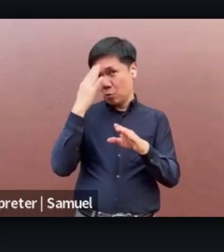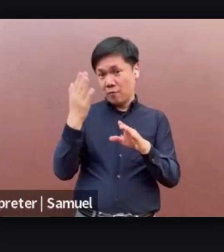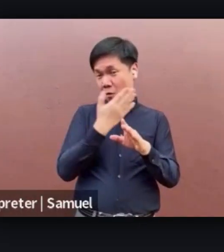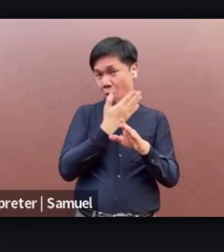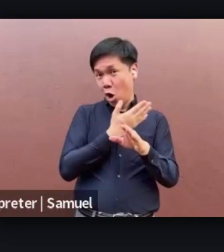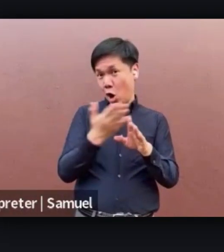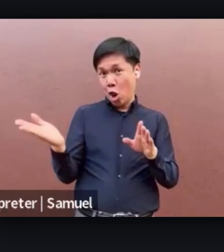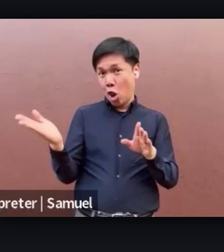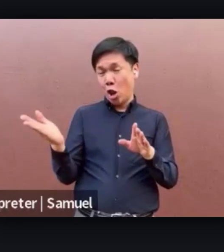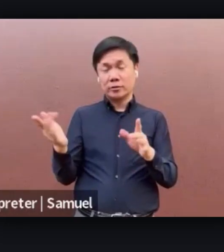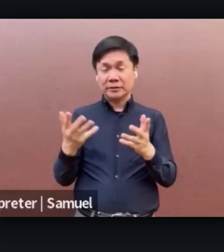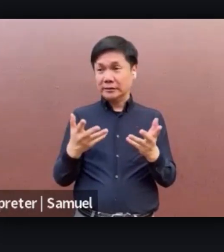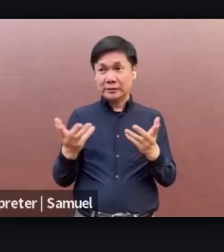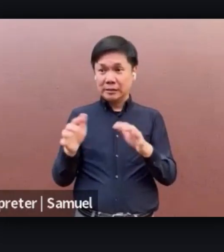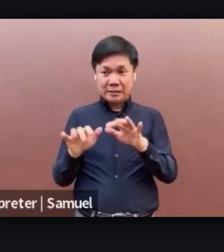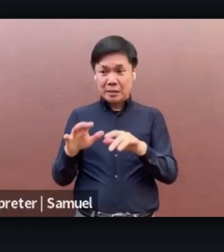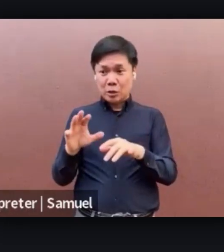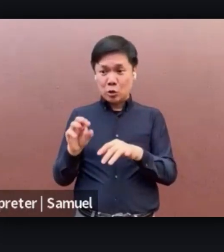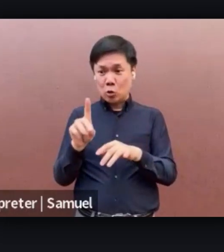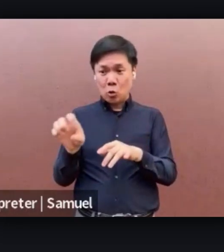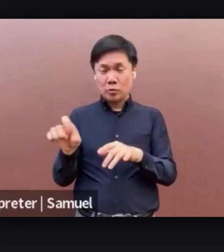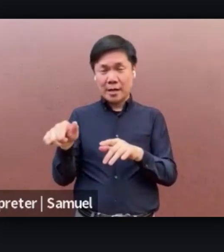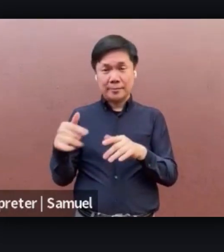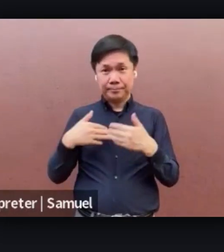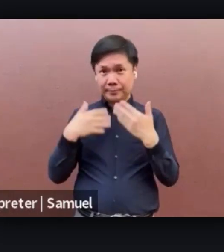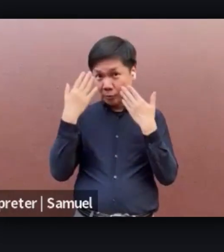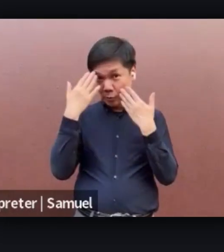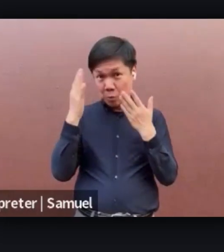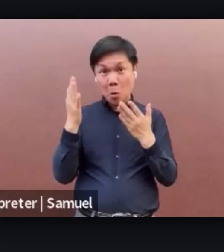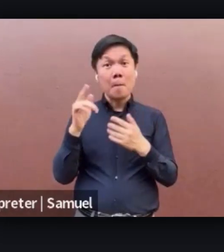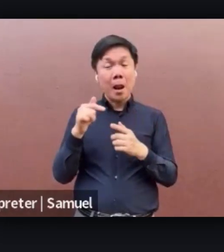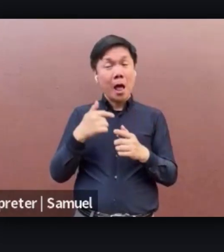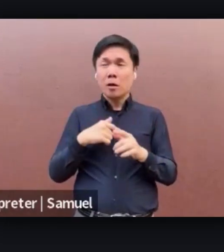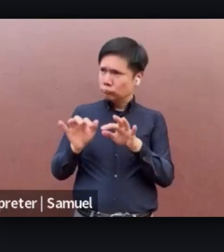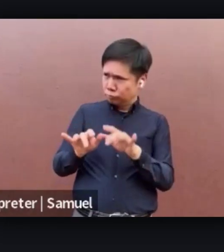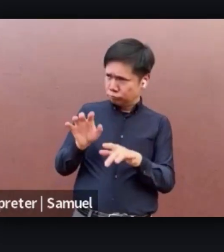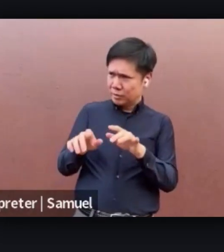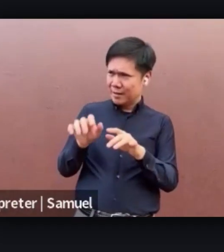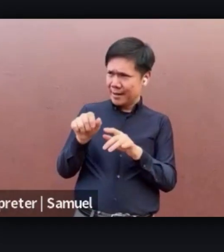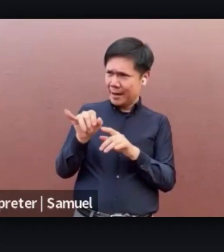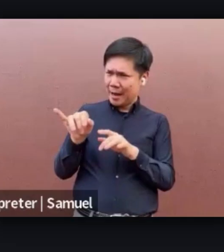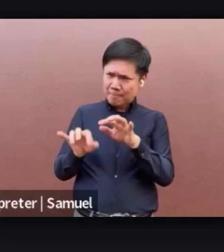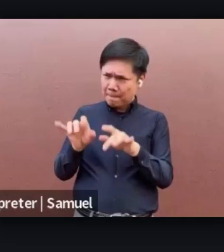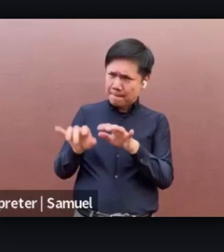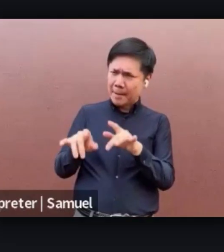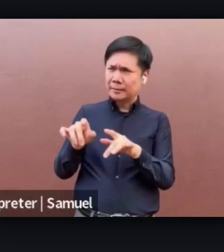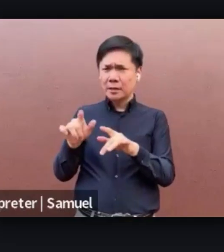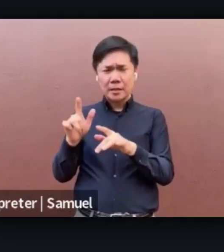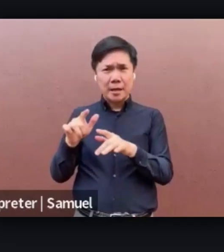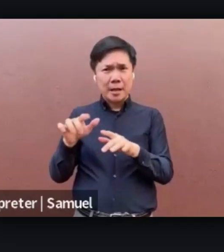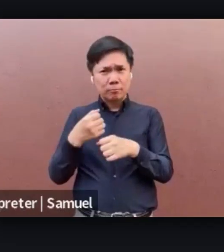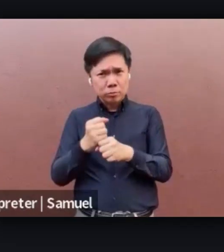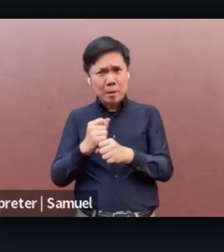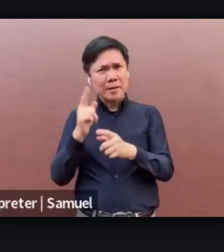I cannot speak as an expert about how the code learned itself, but I have used AI models to